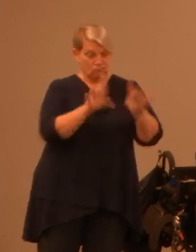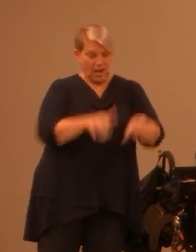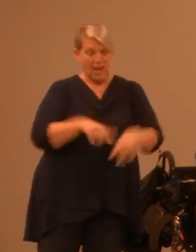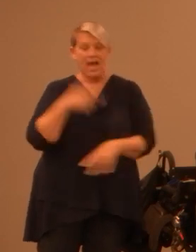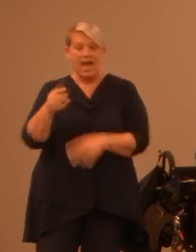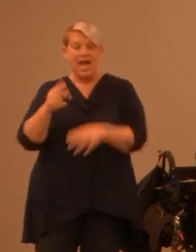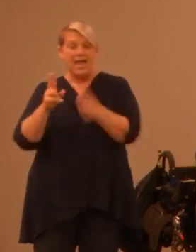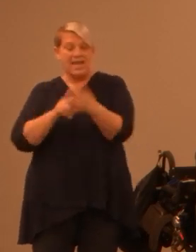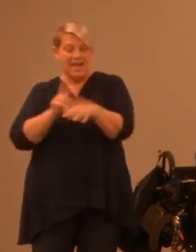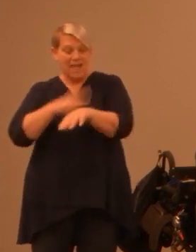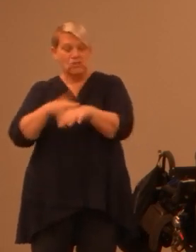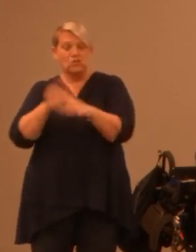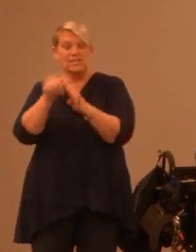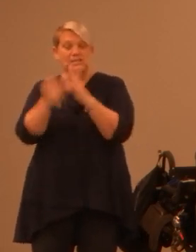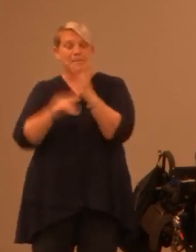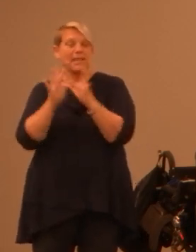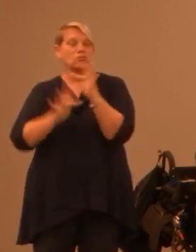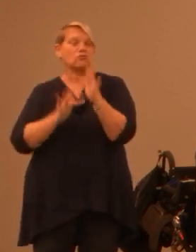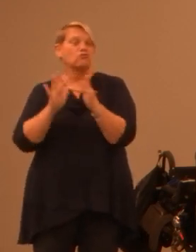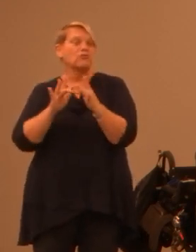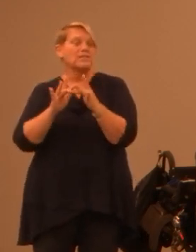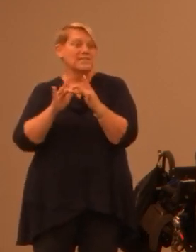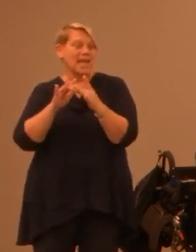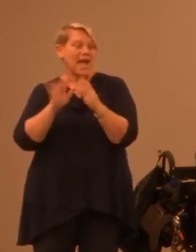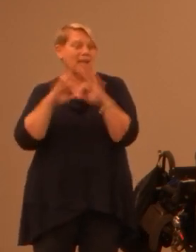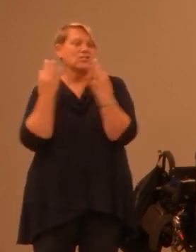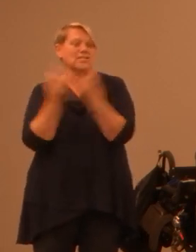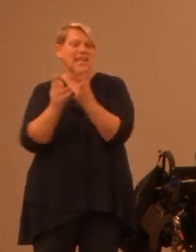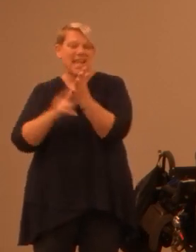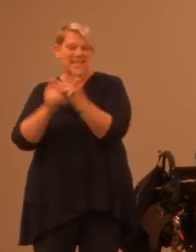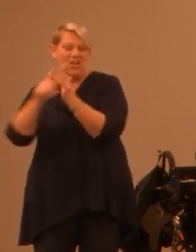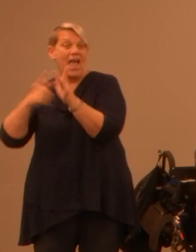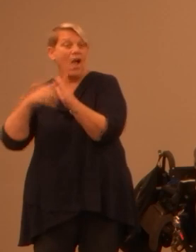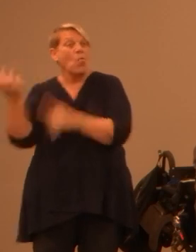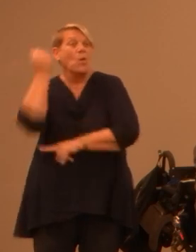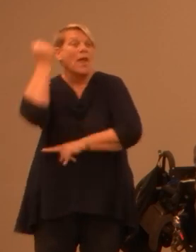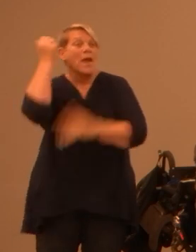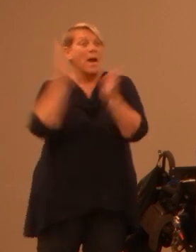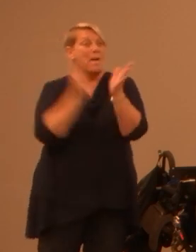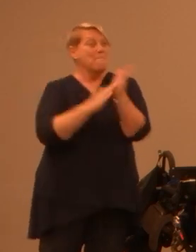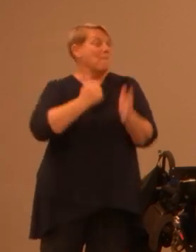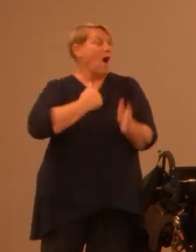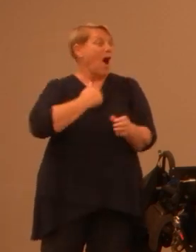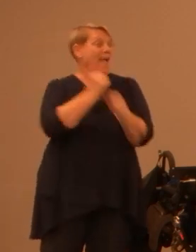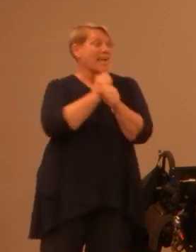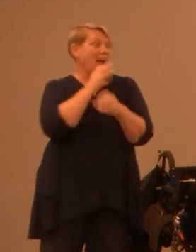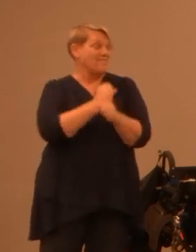the National Disability Insurance Agency (NDIA) and the winner is myGov. Come on down.